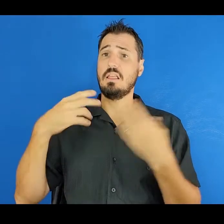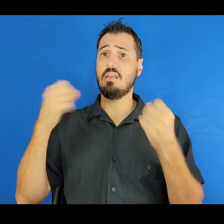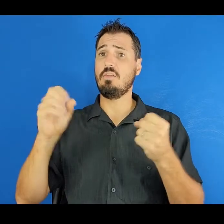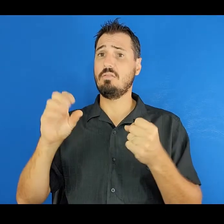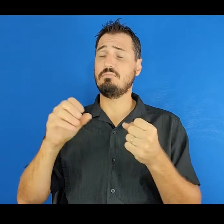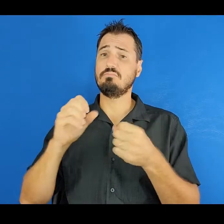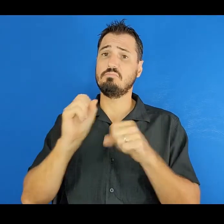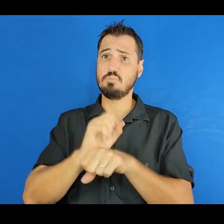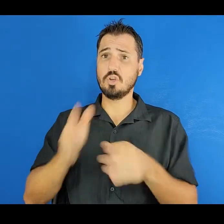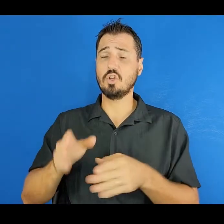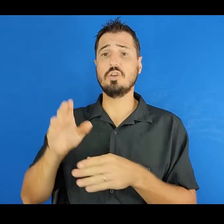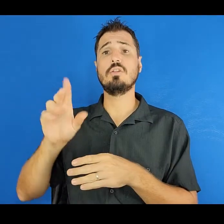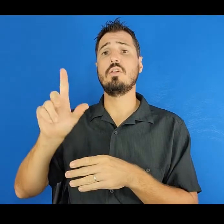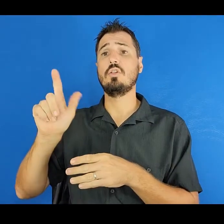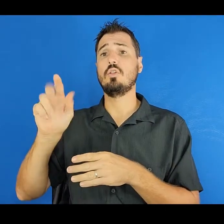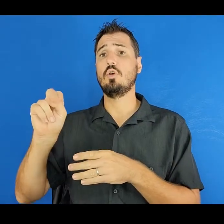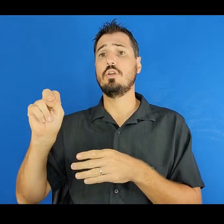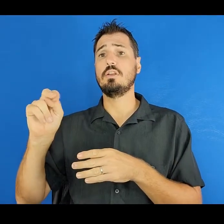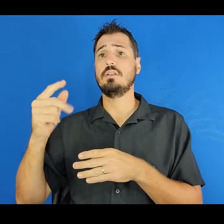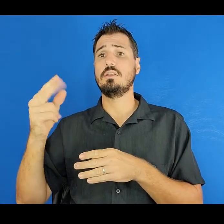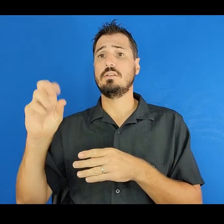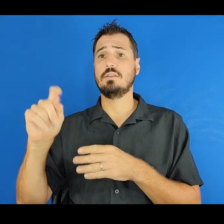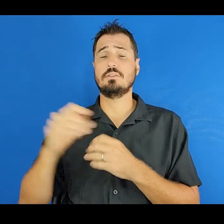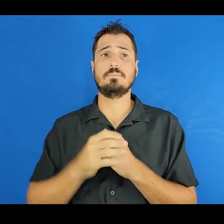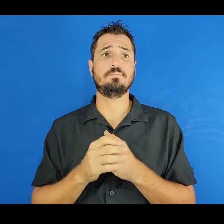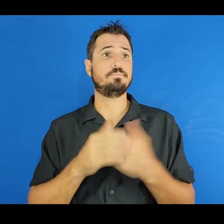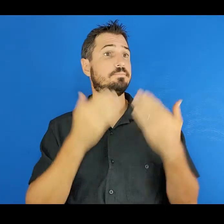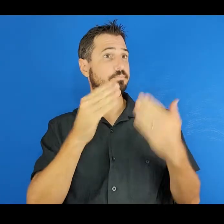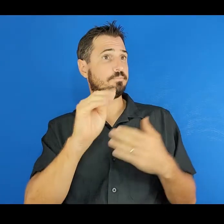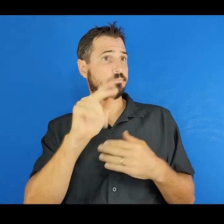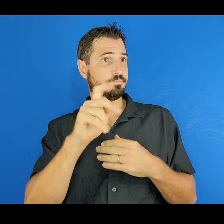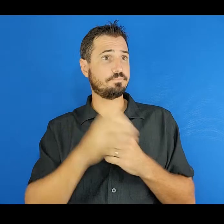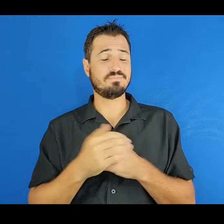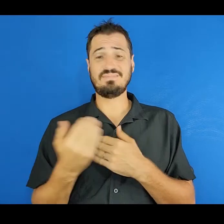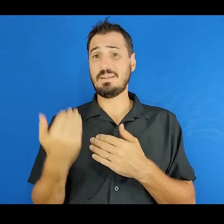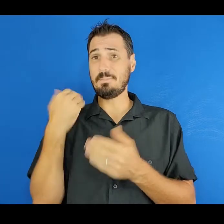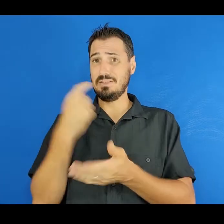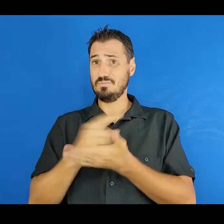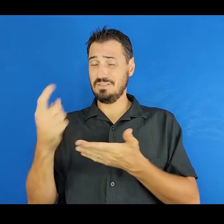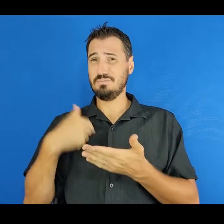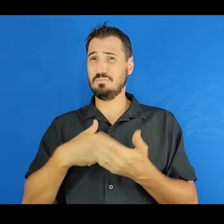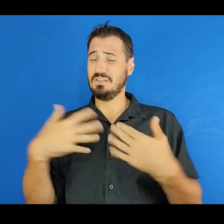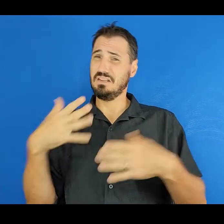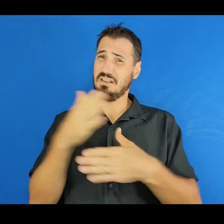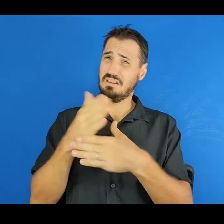Lauren? Thanks, Mike Over the past week, our average daily case count was 12 cases per day.